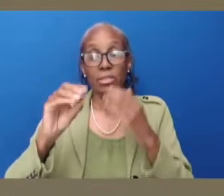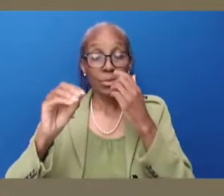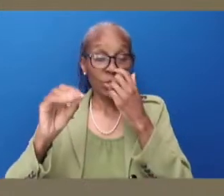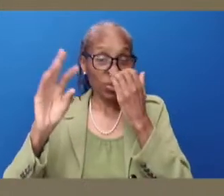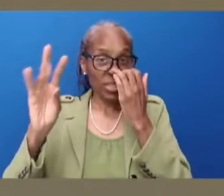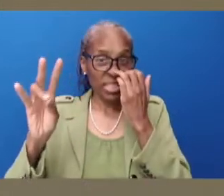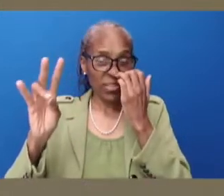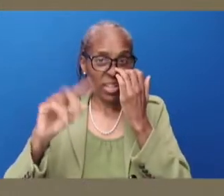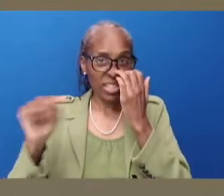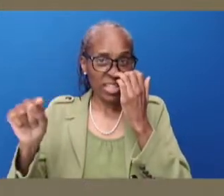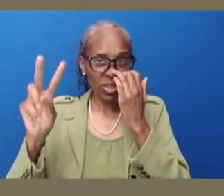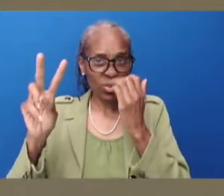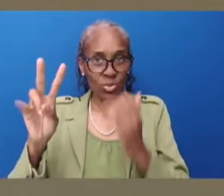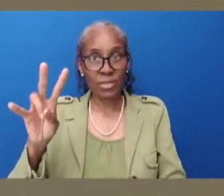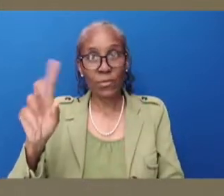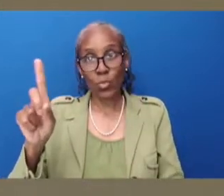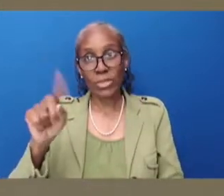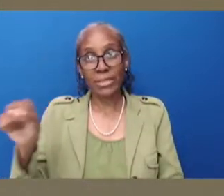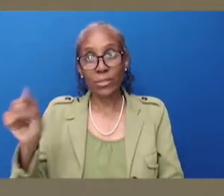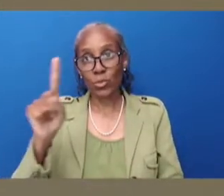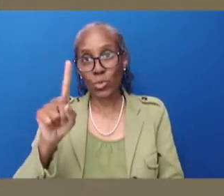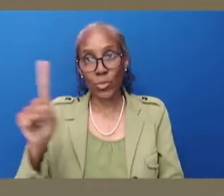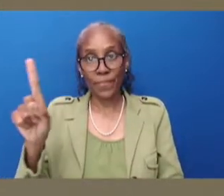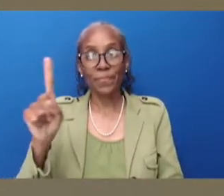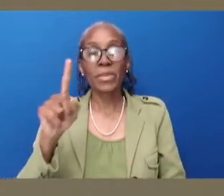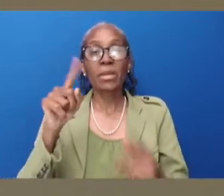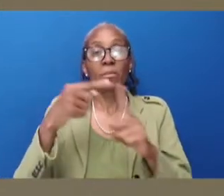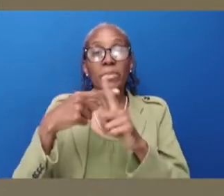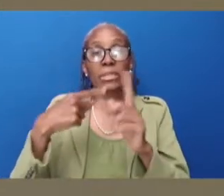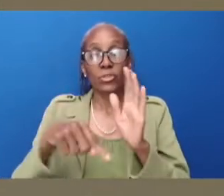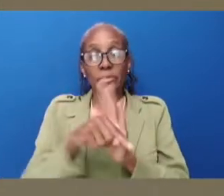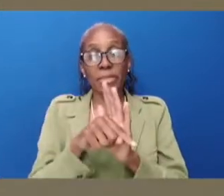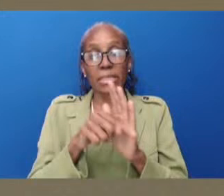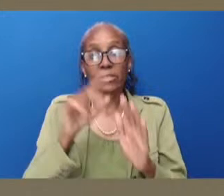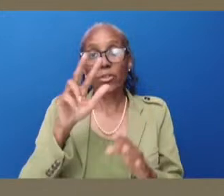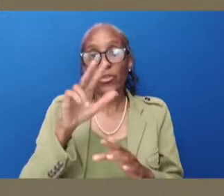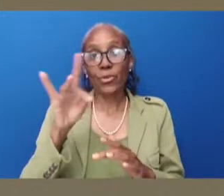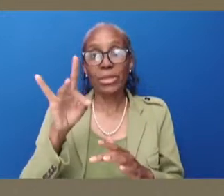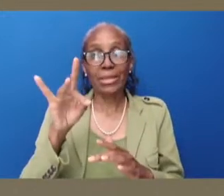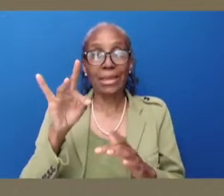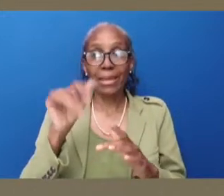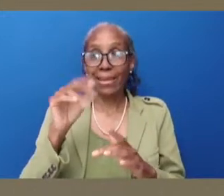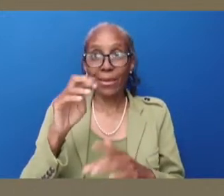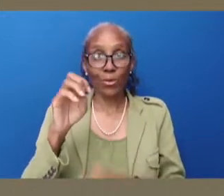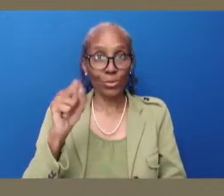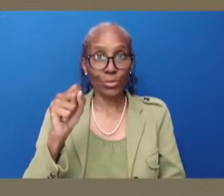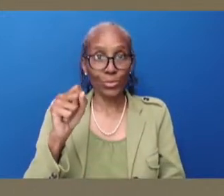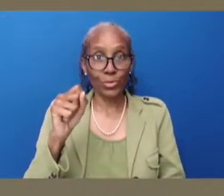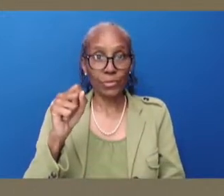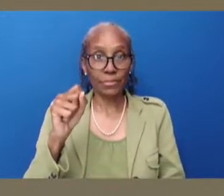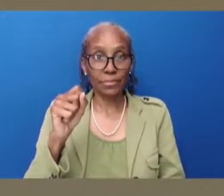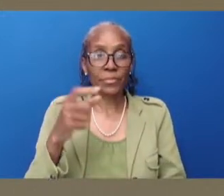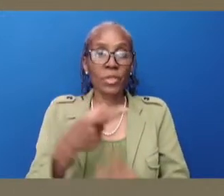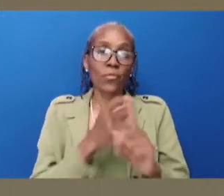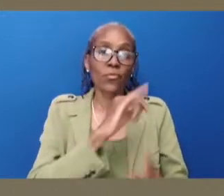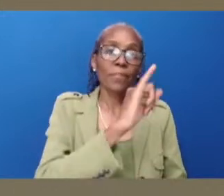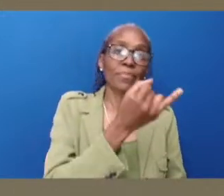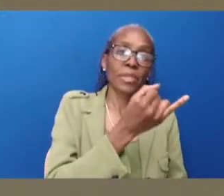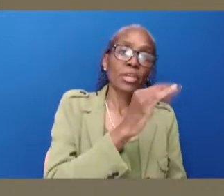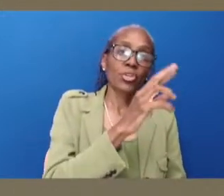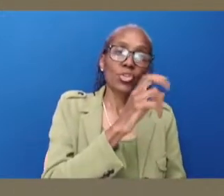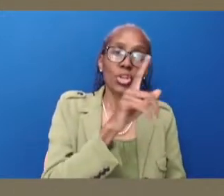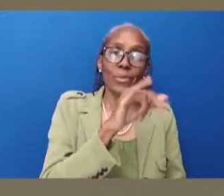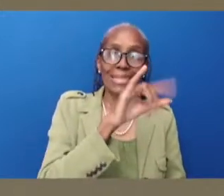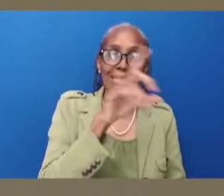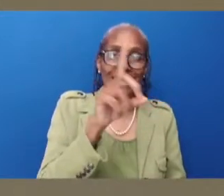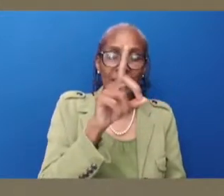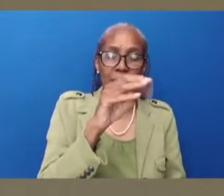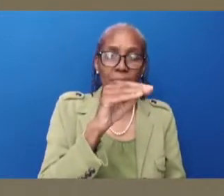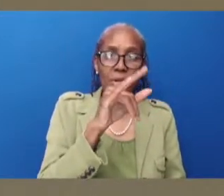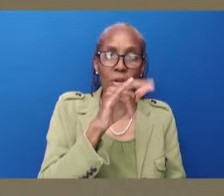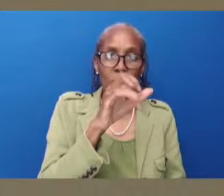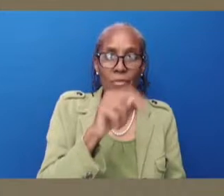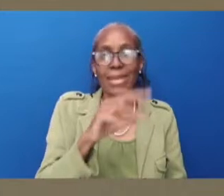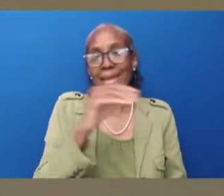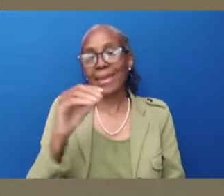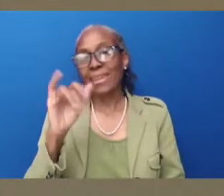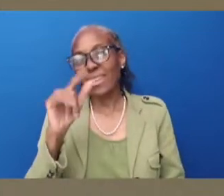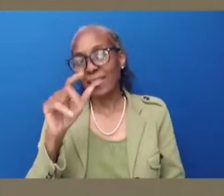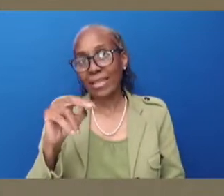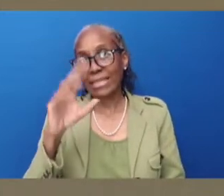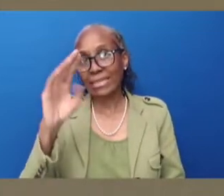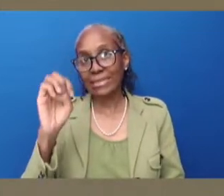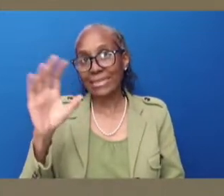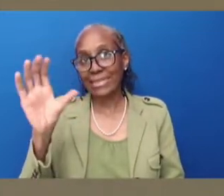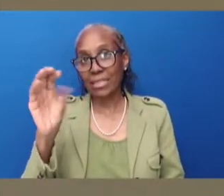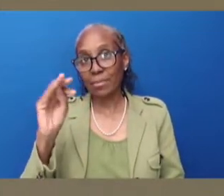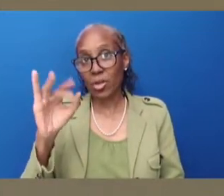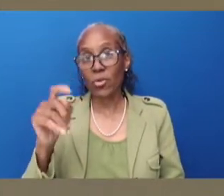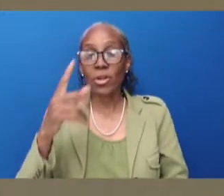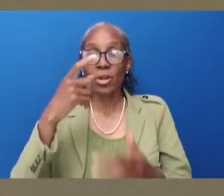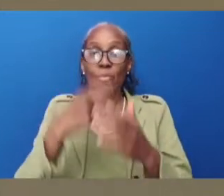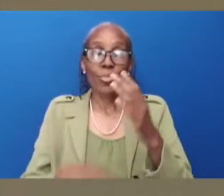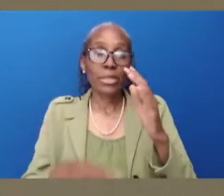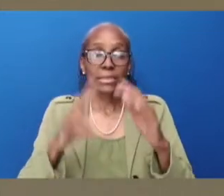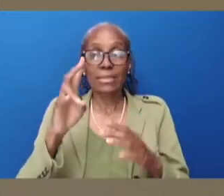ACQUISITION OF TAX PARCEL